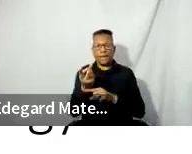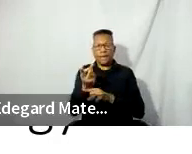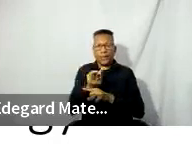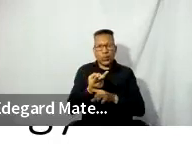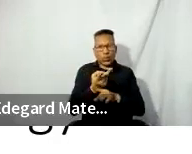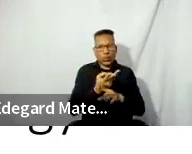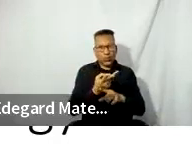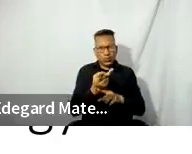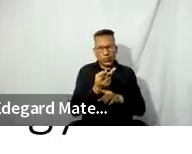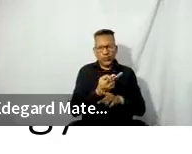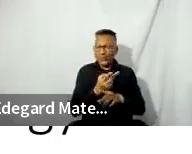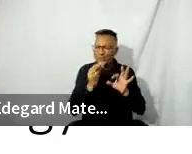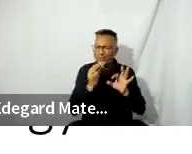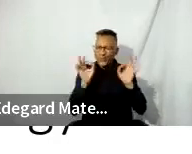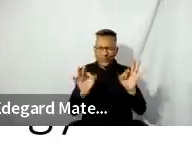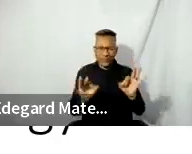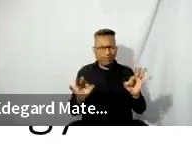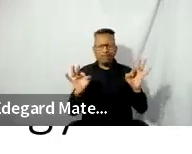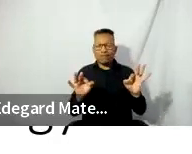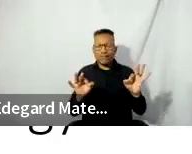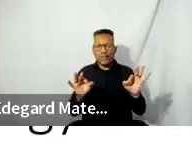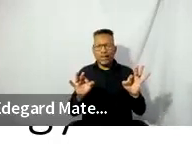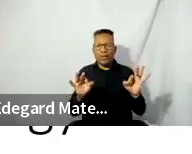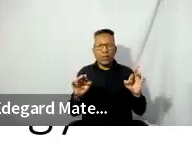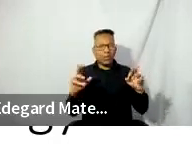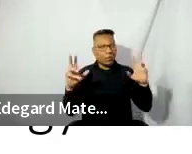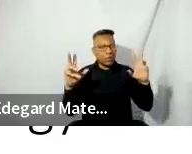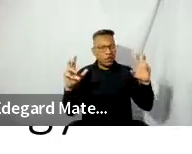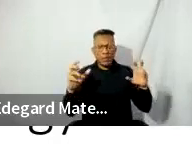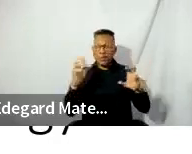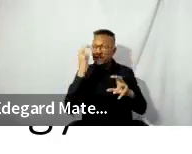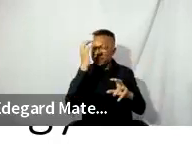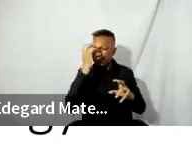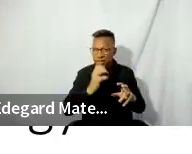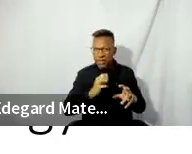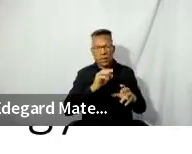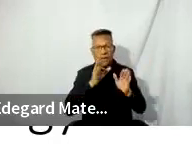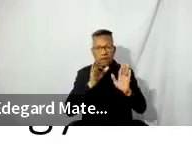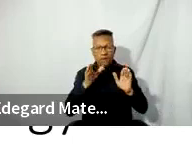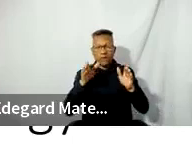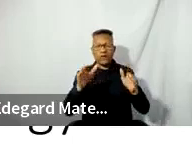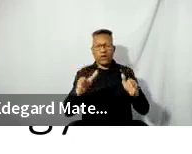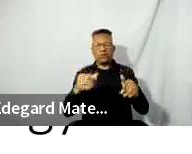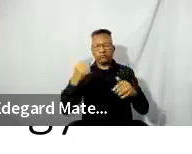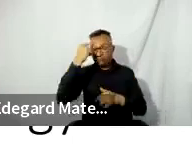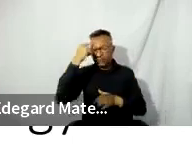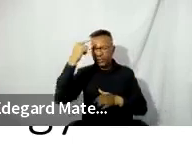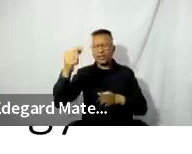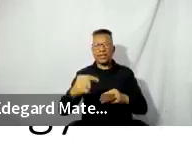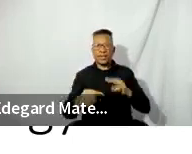contender for a contender for a Marxist psychological principle. At least